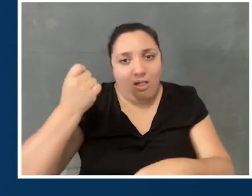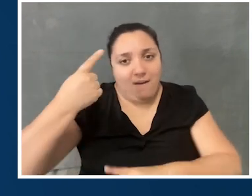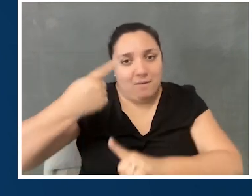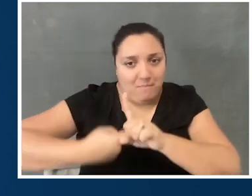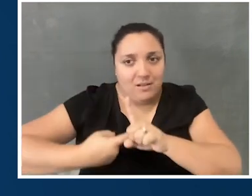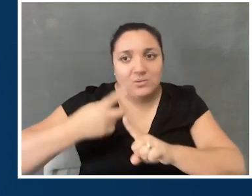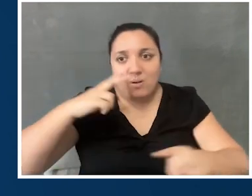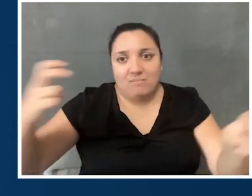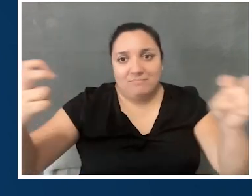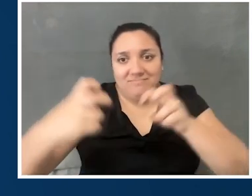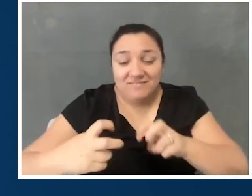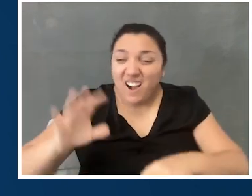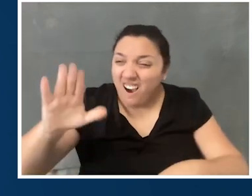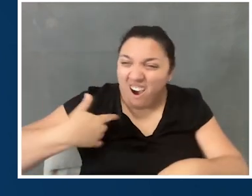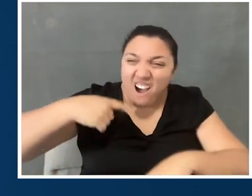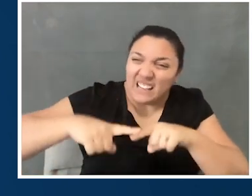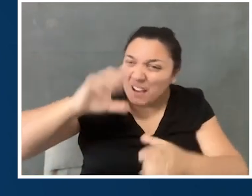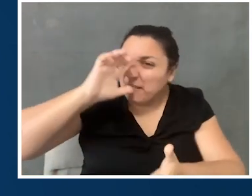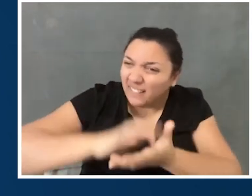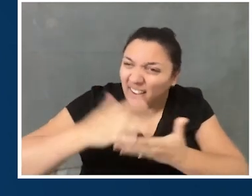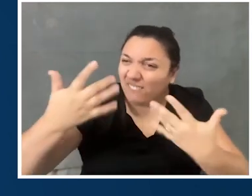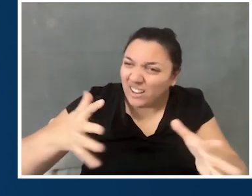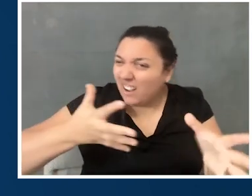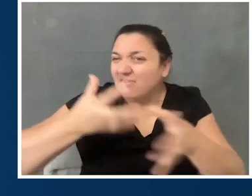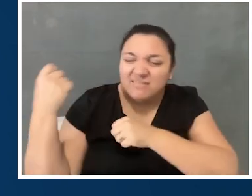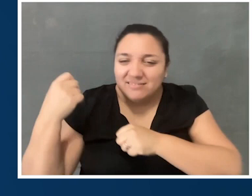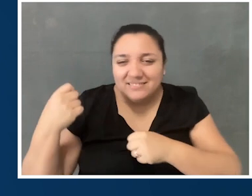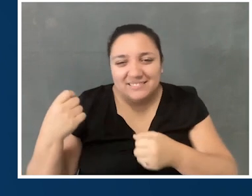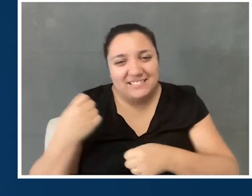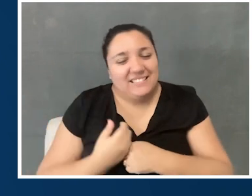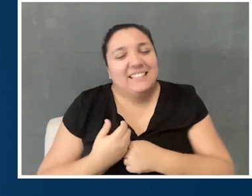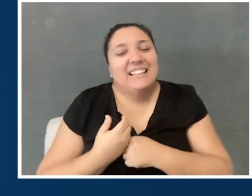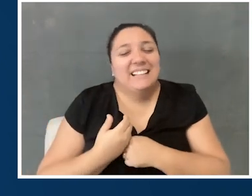"I can't believe that another year has gone by." But I do look forward to it.